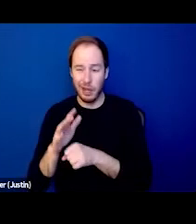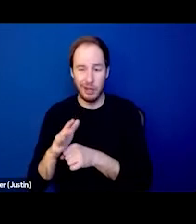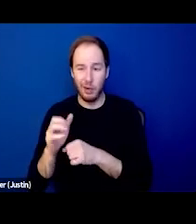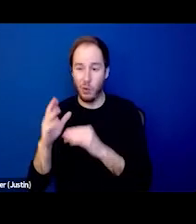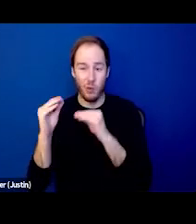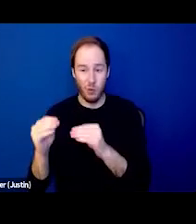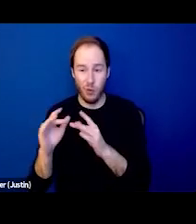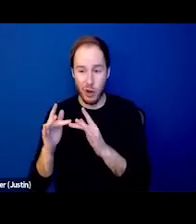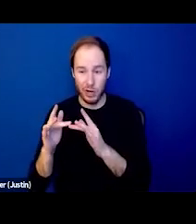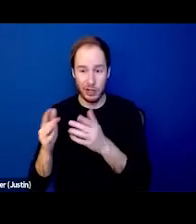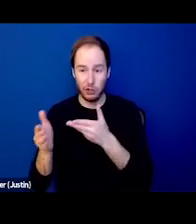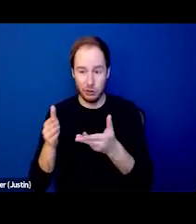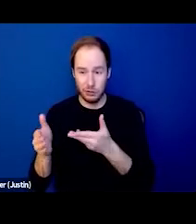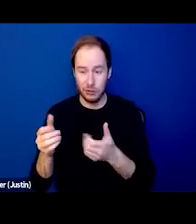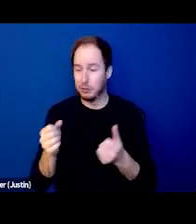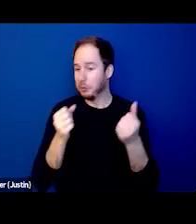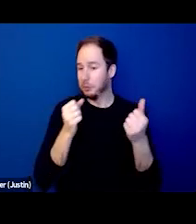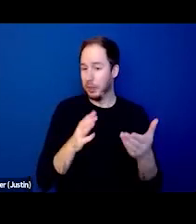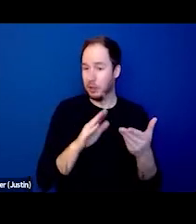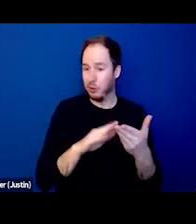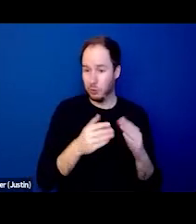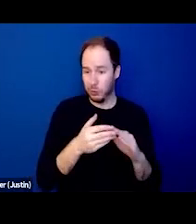and many communities have adapted by using